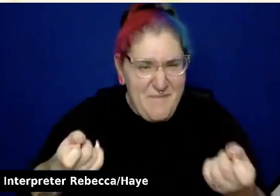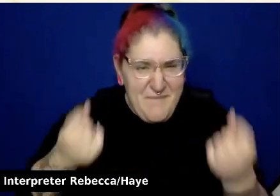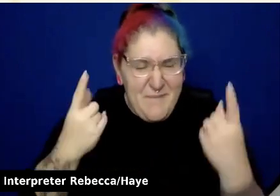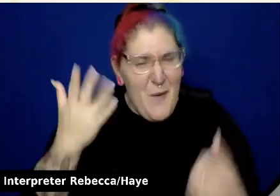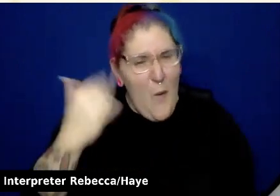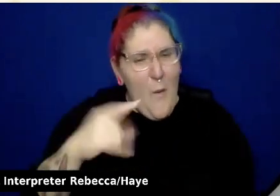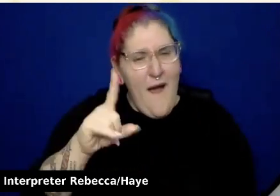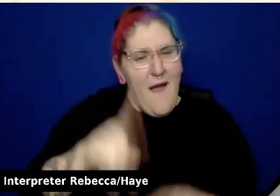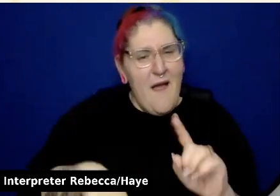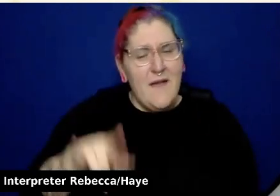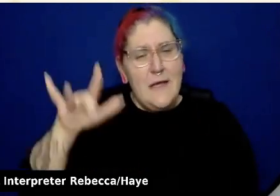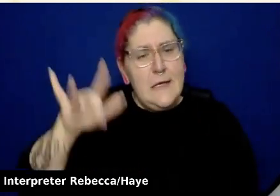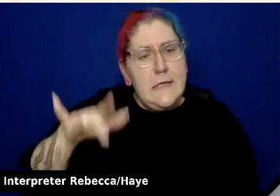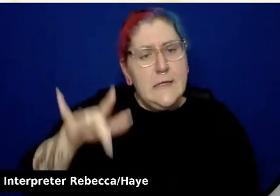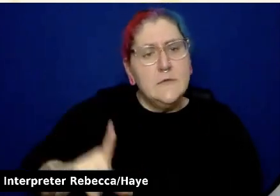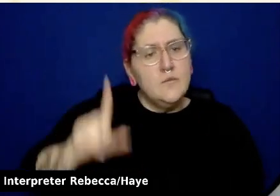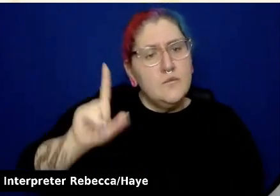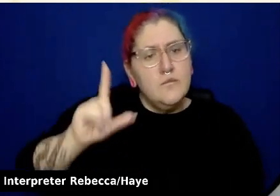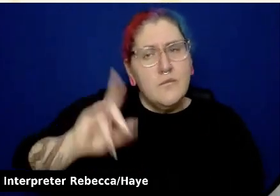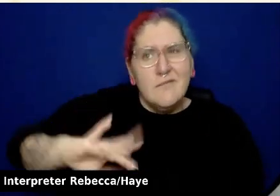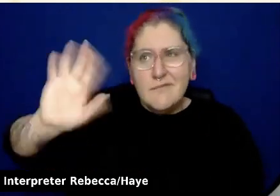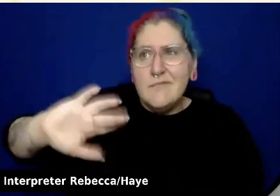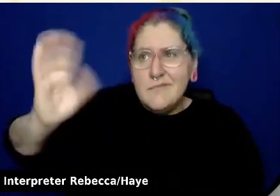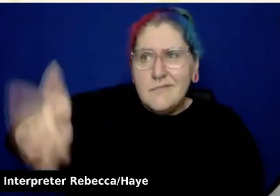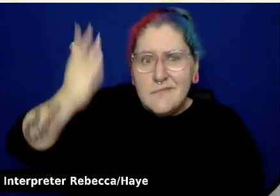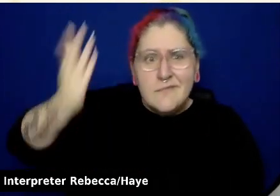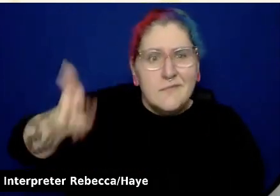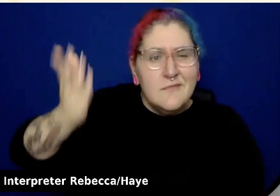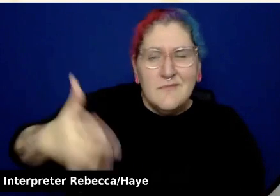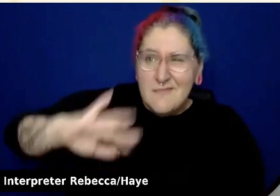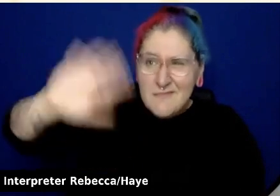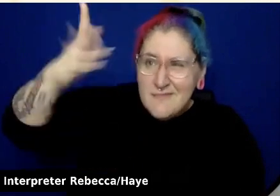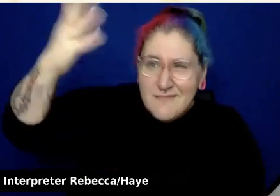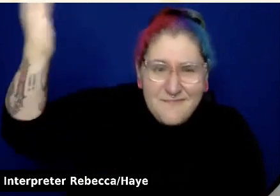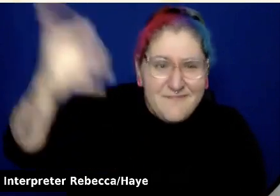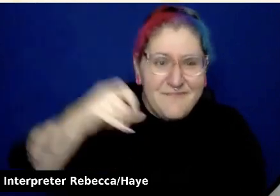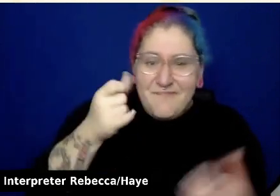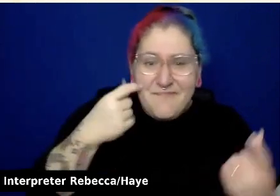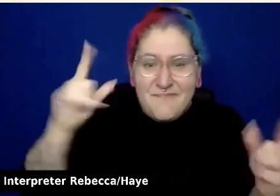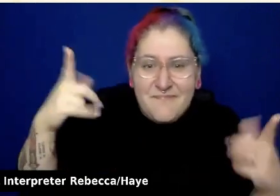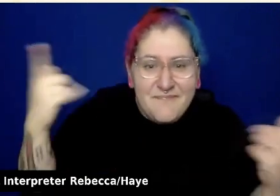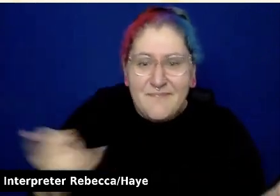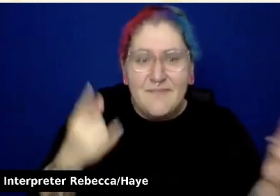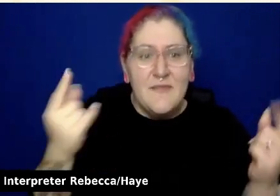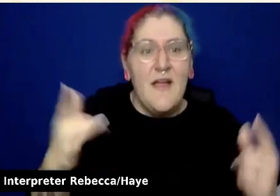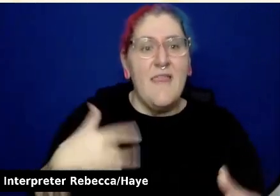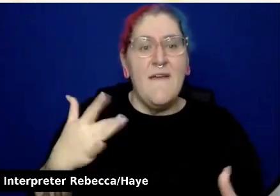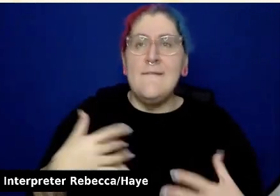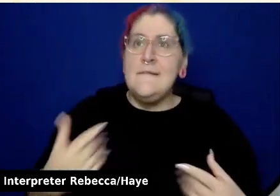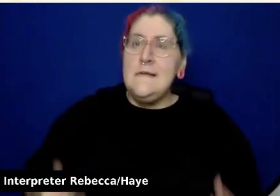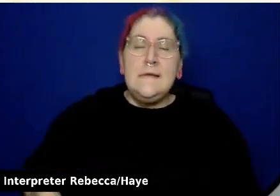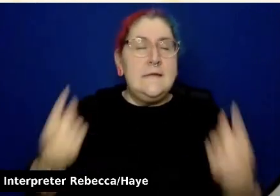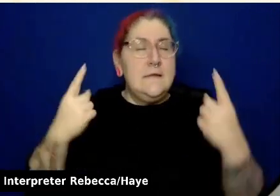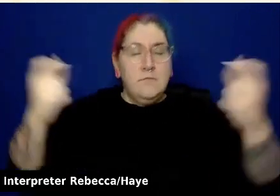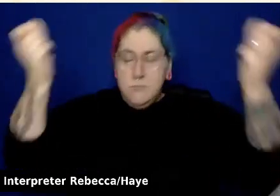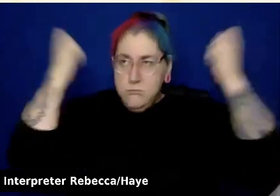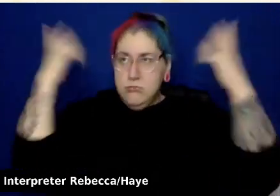Contrary to common belief, the role equal to presentation does not hide content from screen readers or assistive technologies.